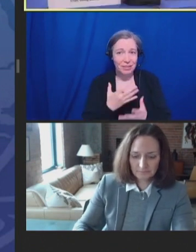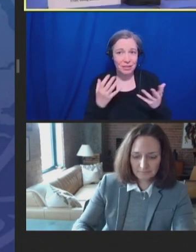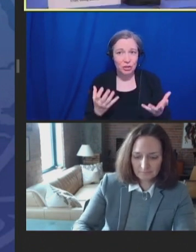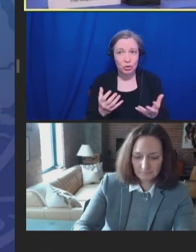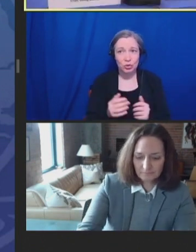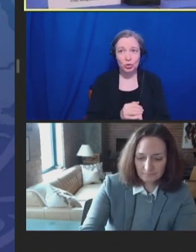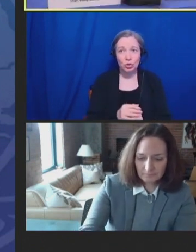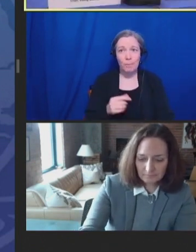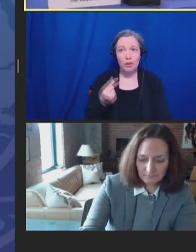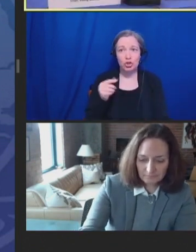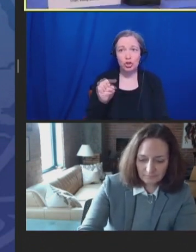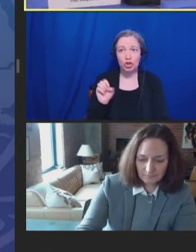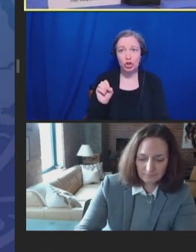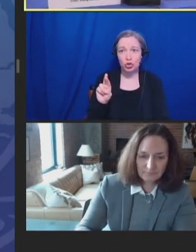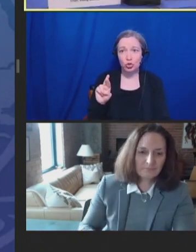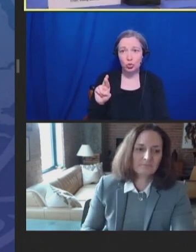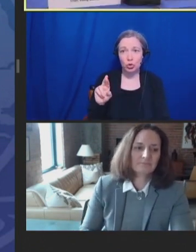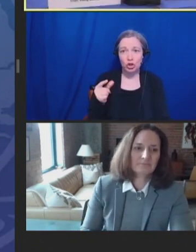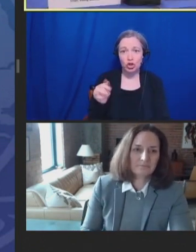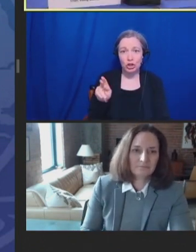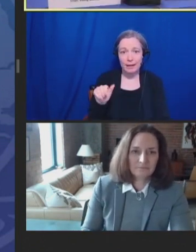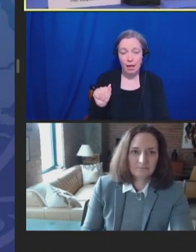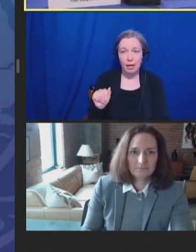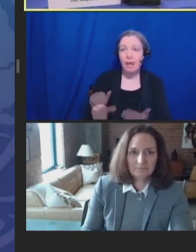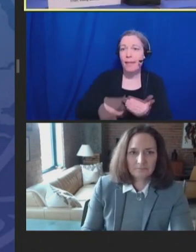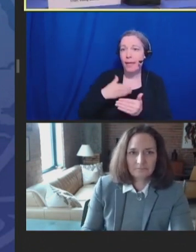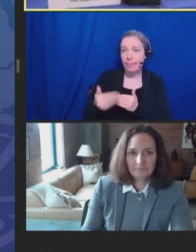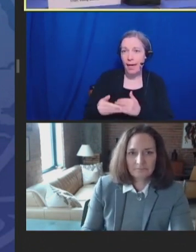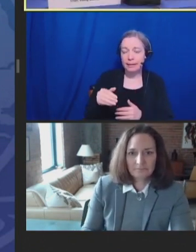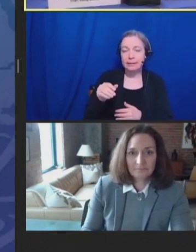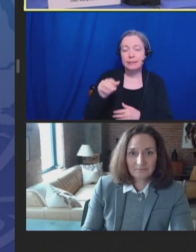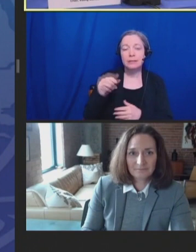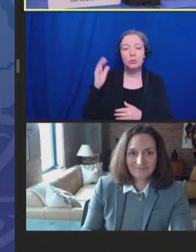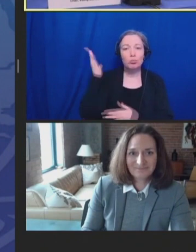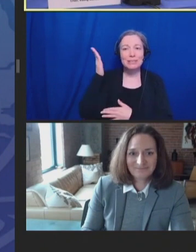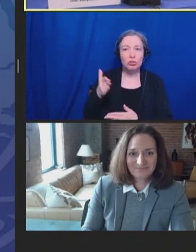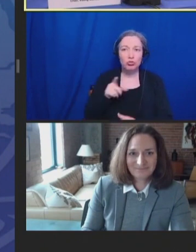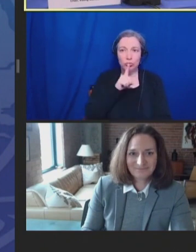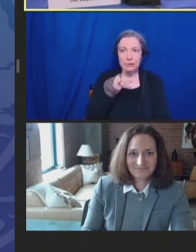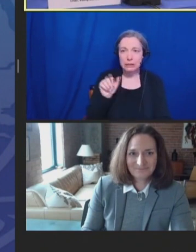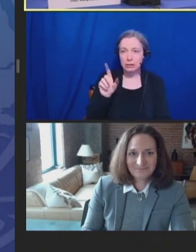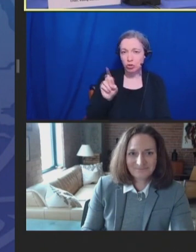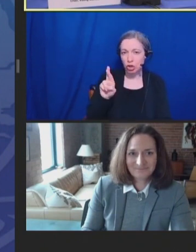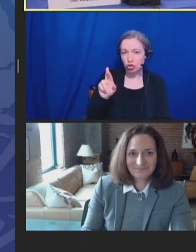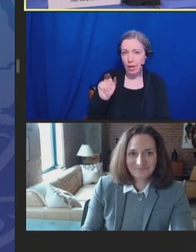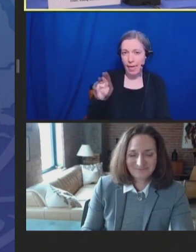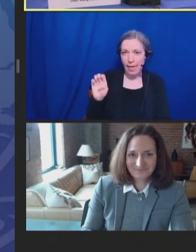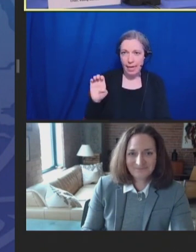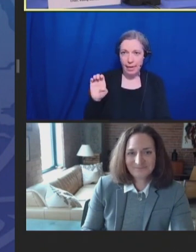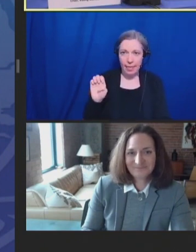Dr. Anne Edwards from the American Academy of Pediatrics. Dr. Edwards, I see you on the screen. You have the floor.